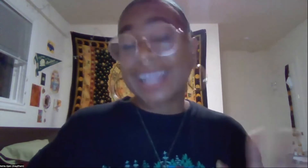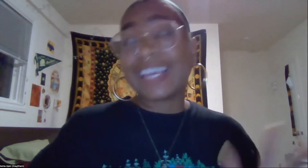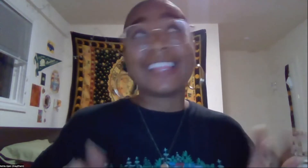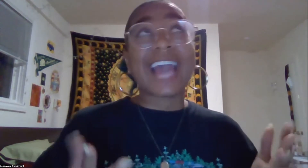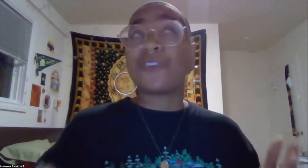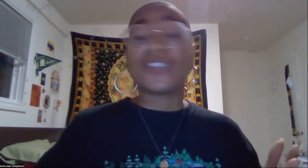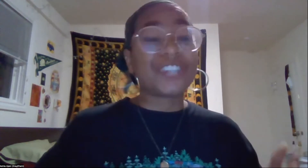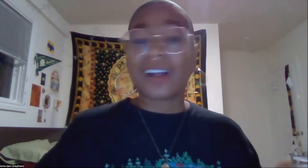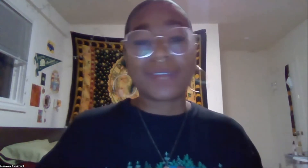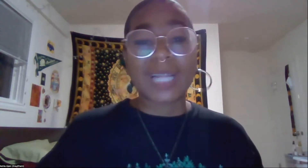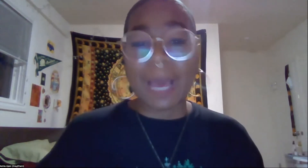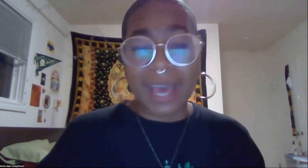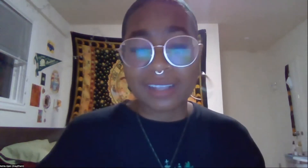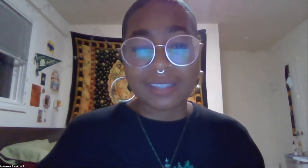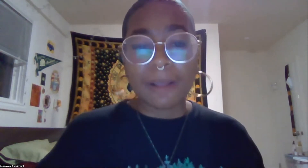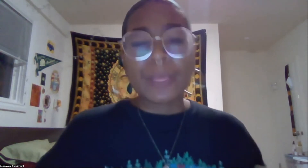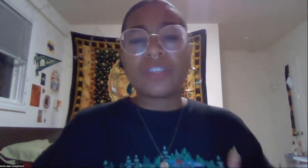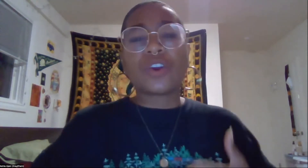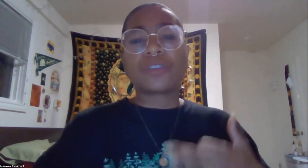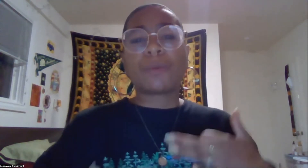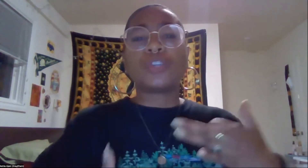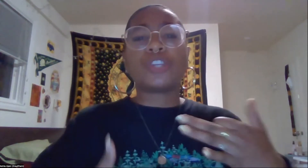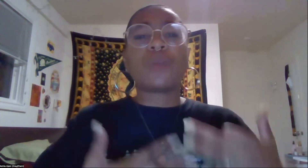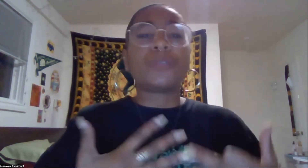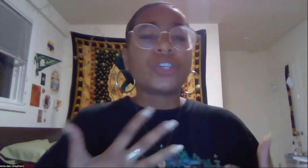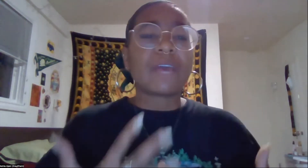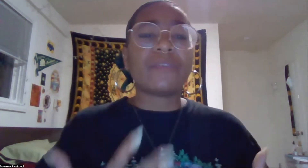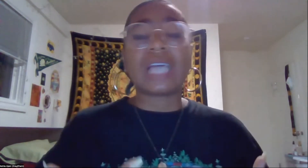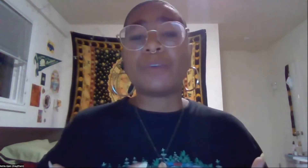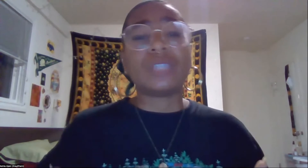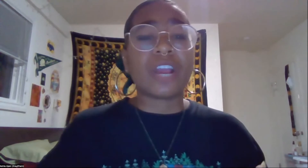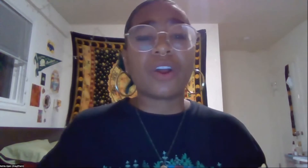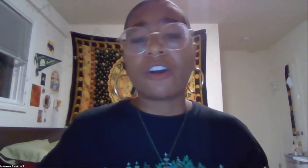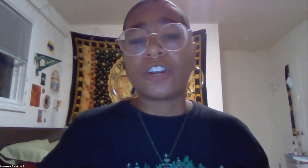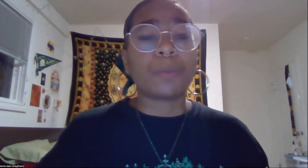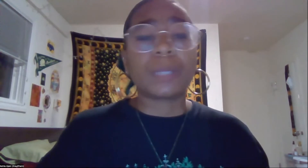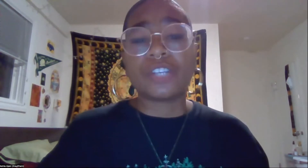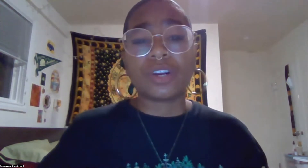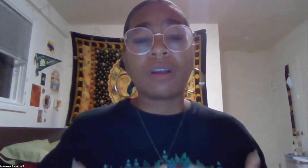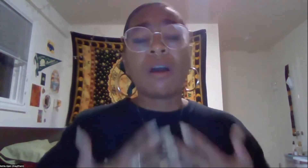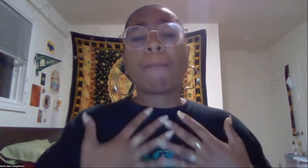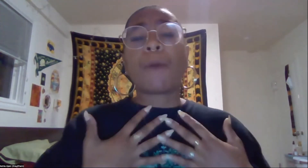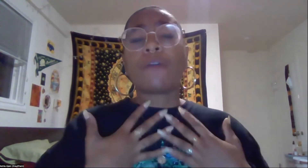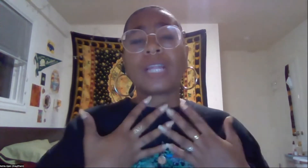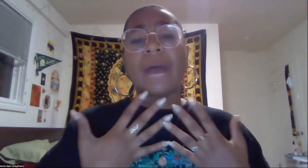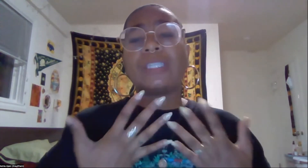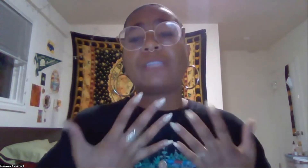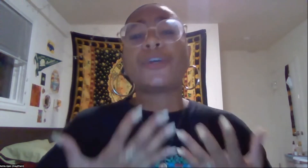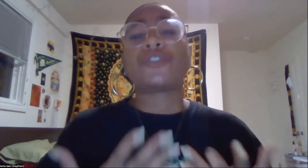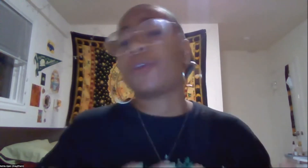in the aftershock of a climax?The earth’s motion ruptures every time you dare utter your pleasure; Marvel at how it spills from